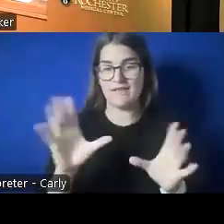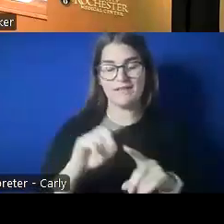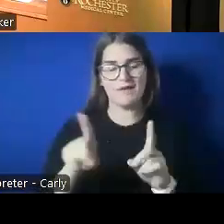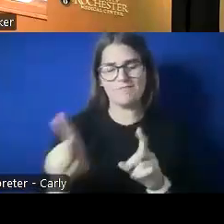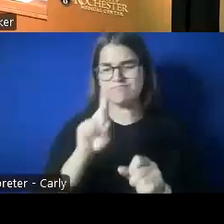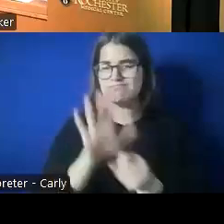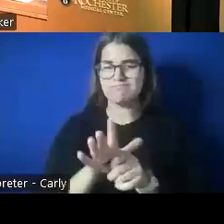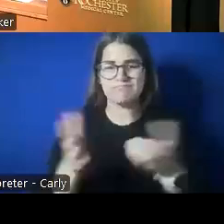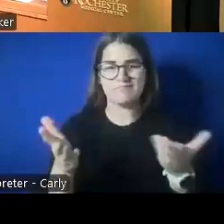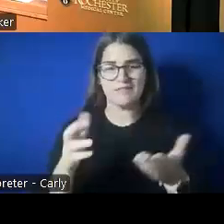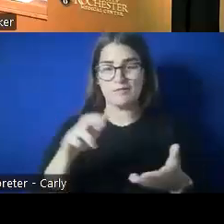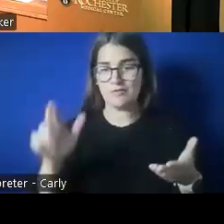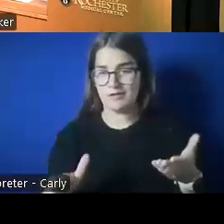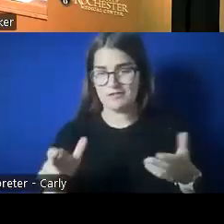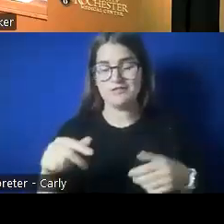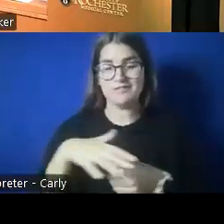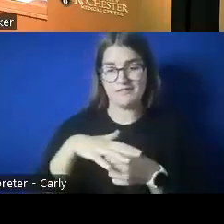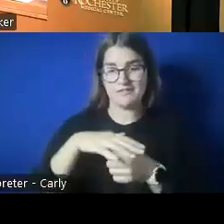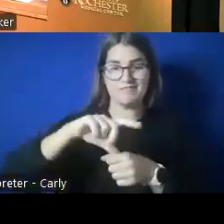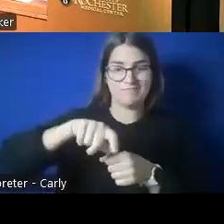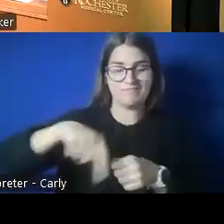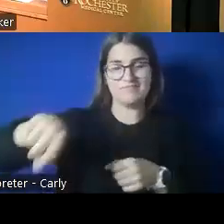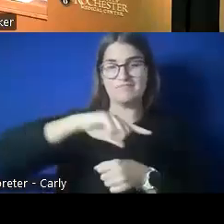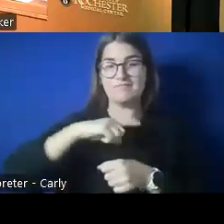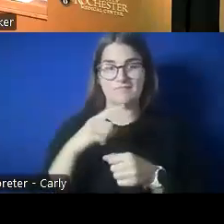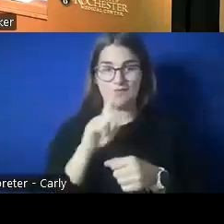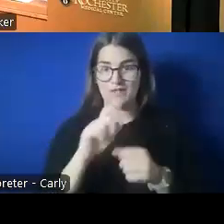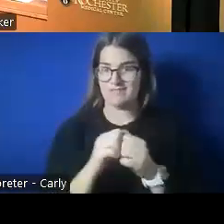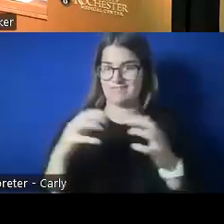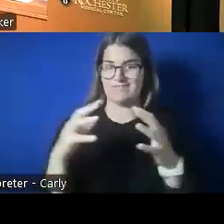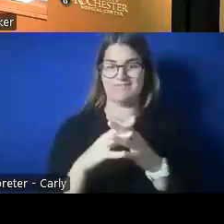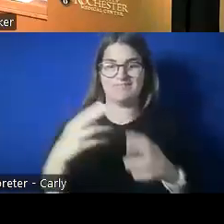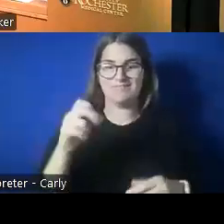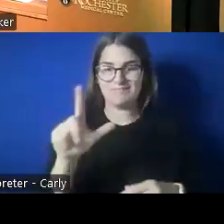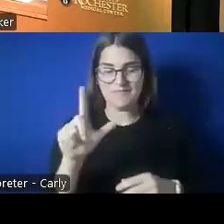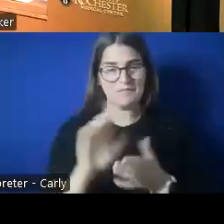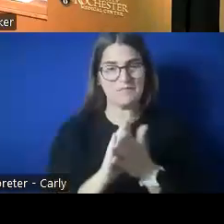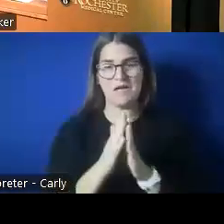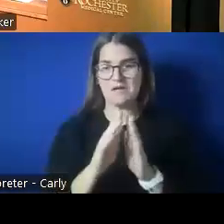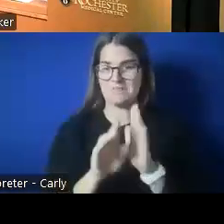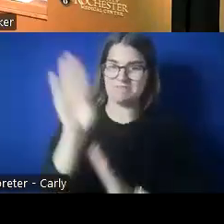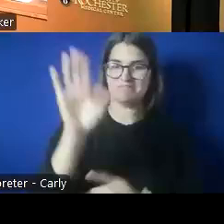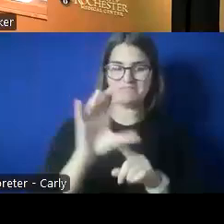Rochester in the area that led to heal and allowing it to be B born her vision advocacy